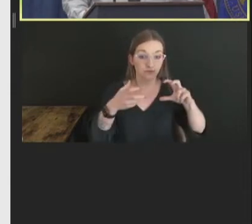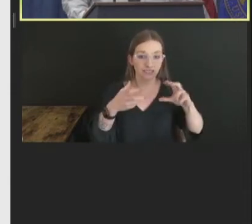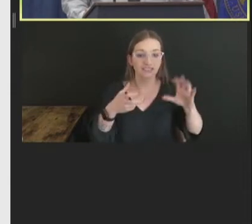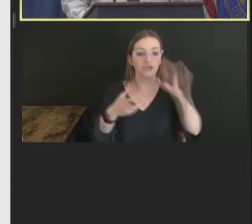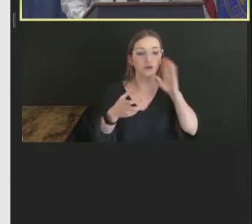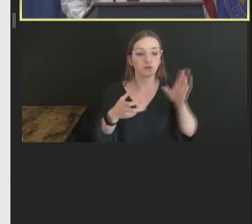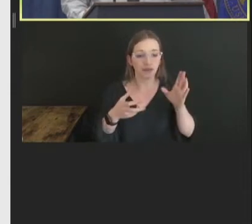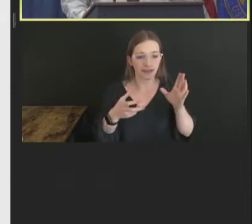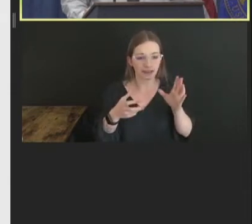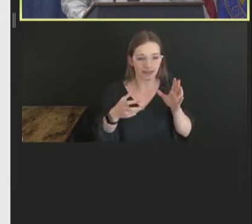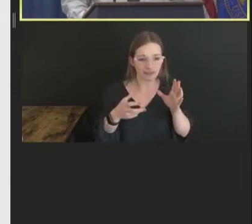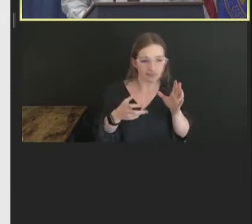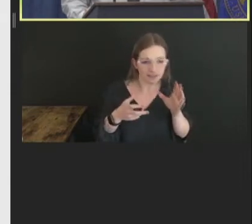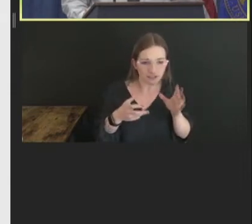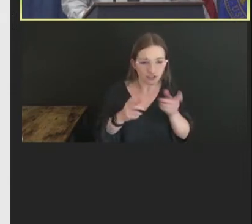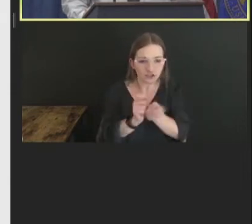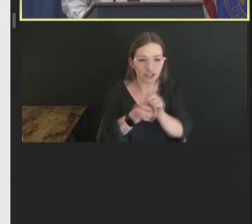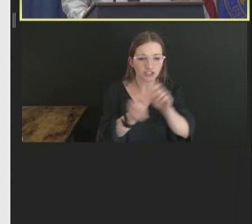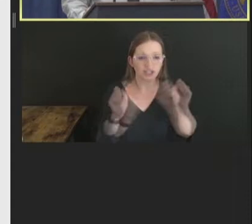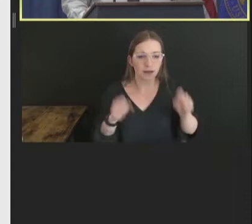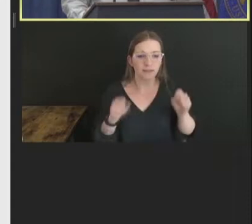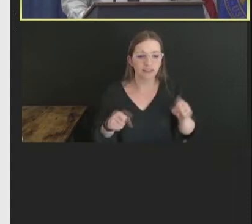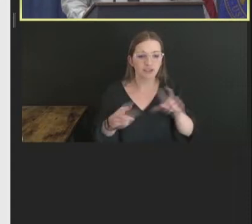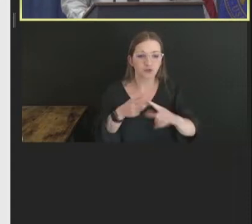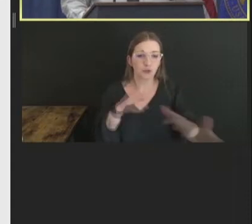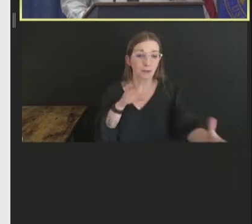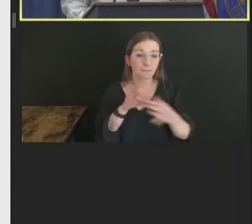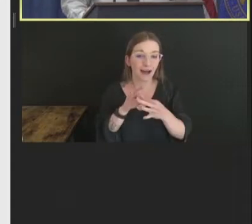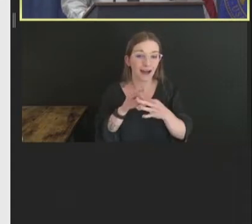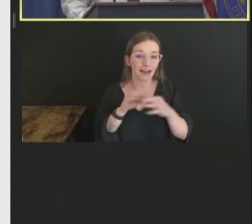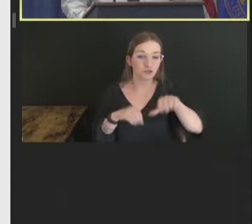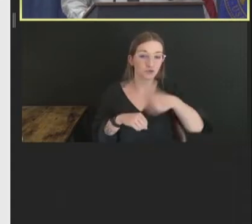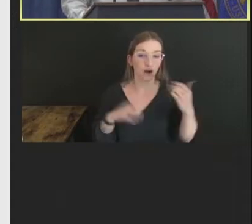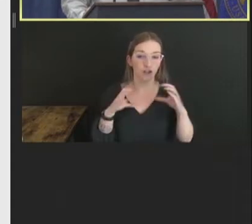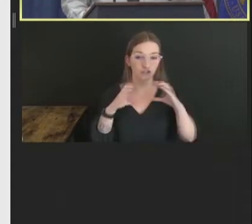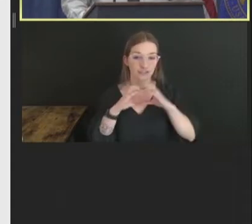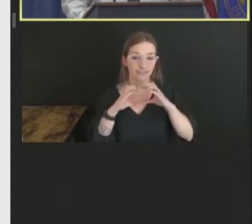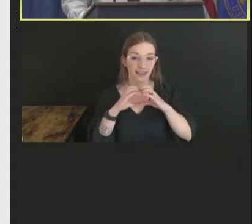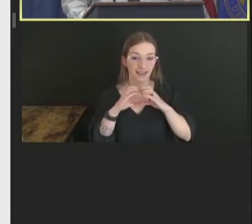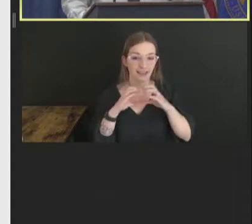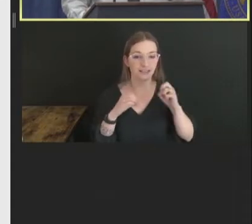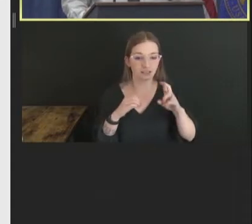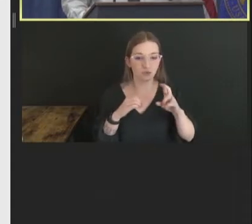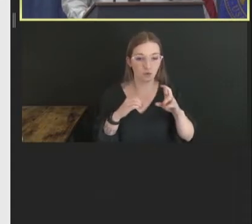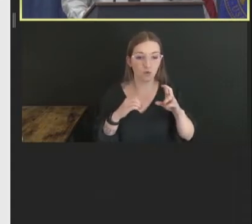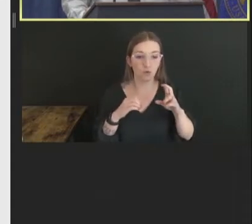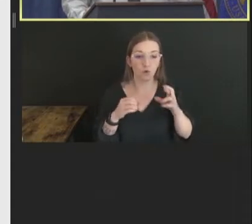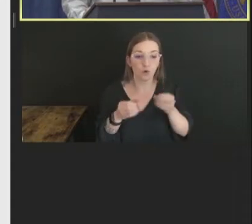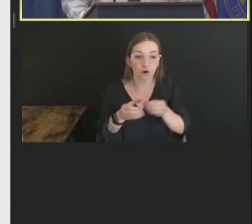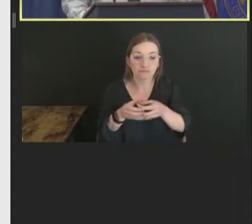So, escape from antibody is oftentimes balanced by changes in fitness and not all variants that